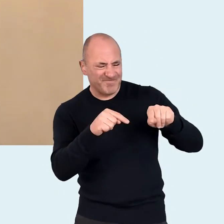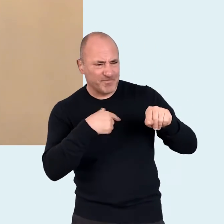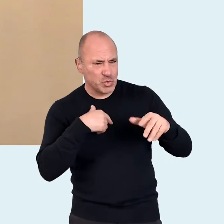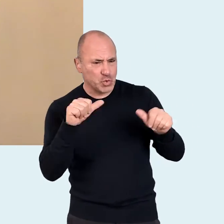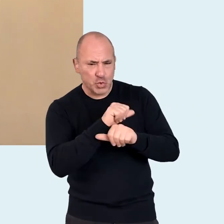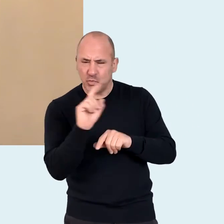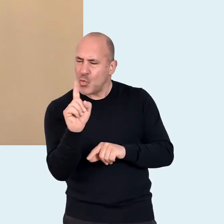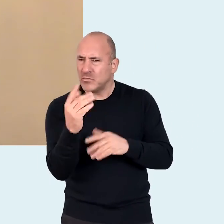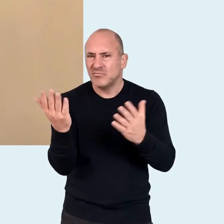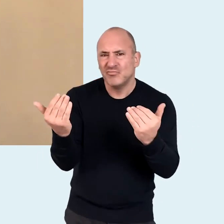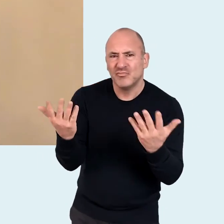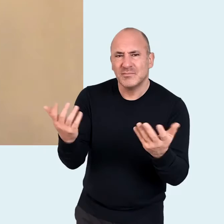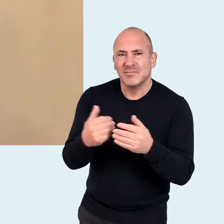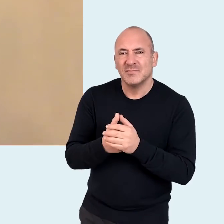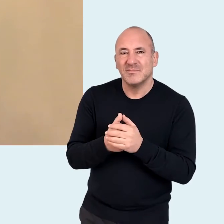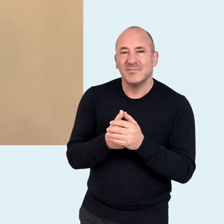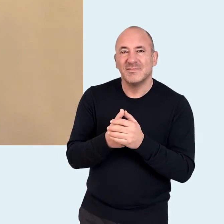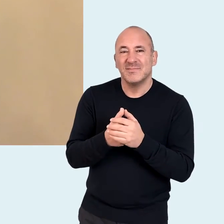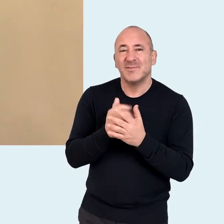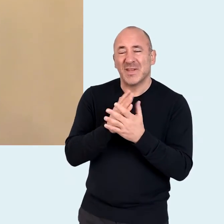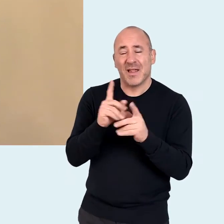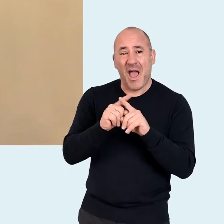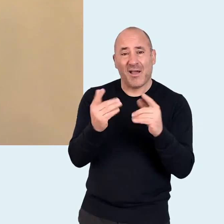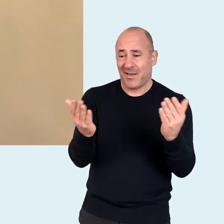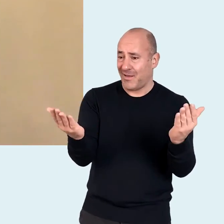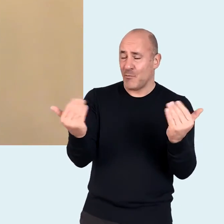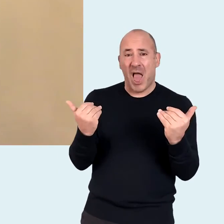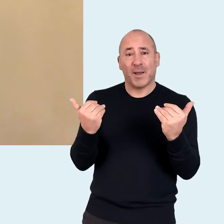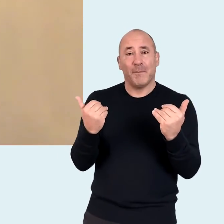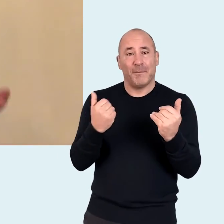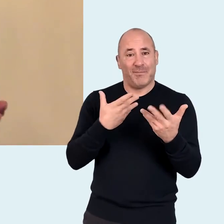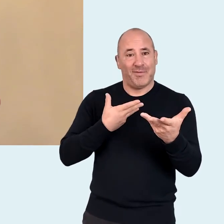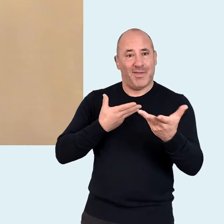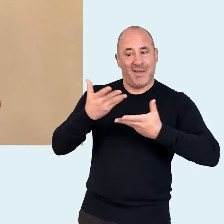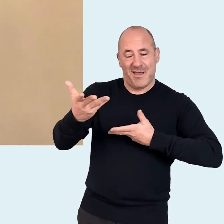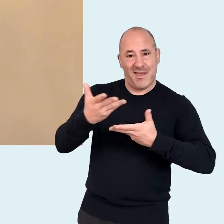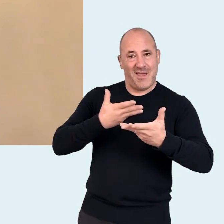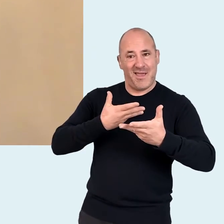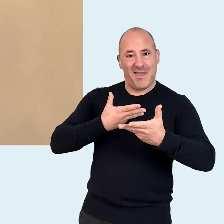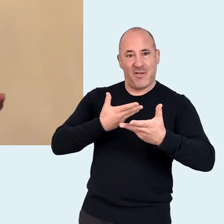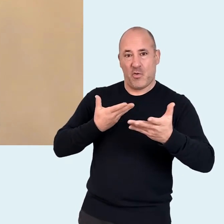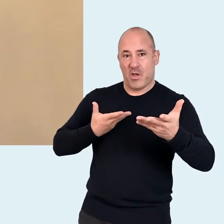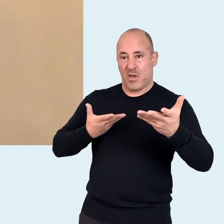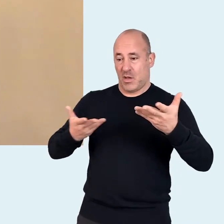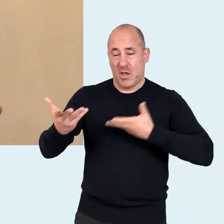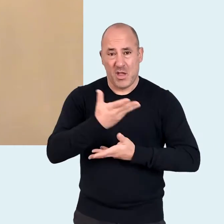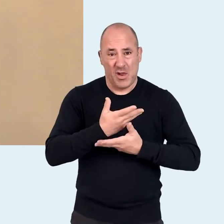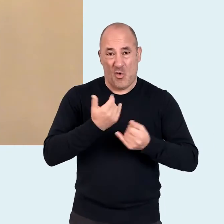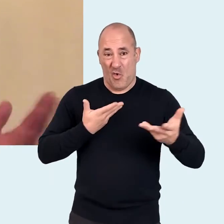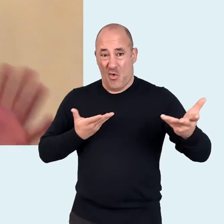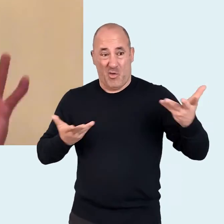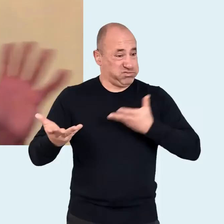do you think we could do about it?" So it's always an invitation for a two way, if not